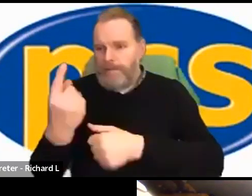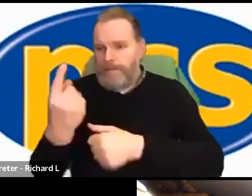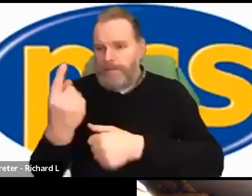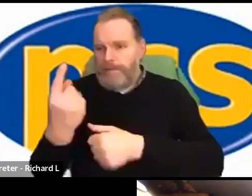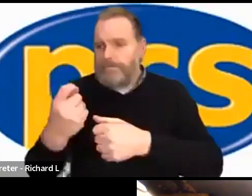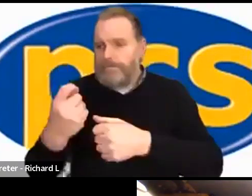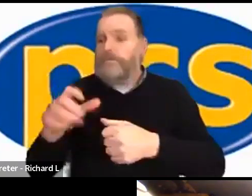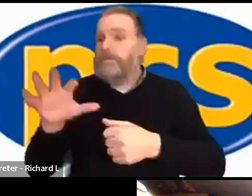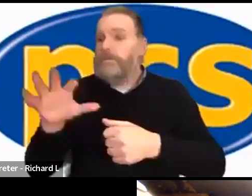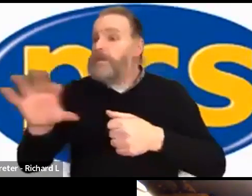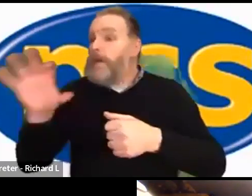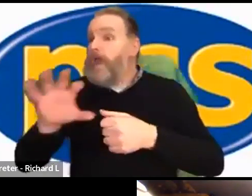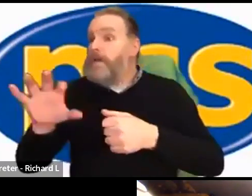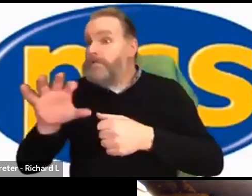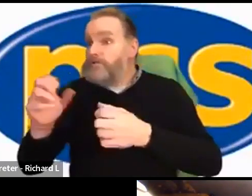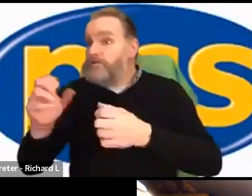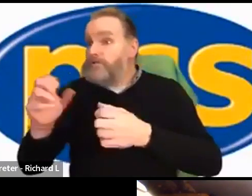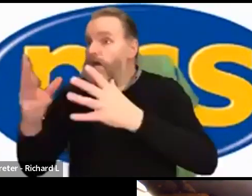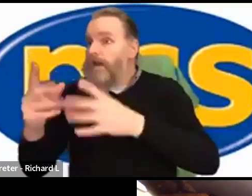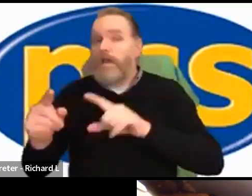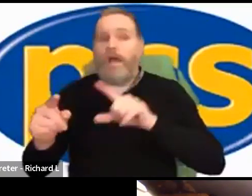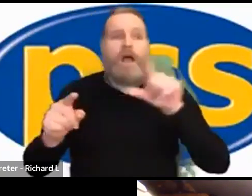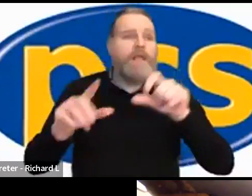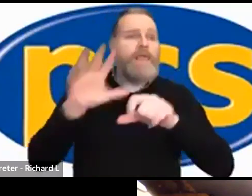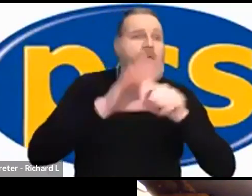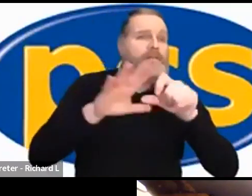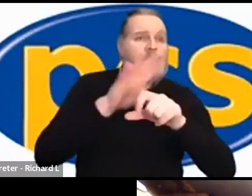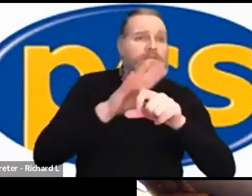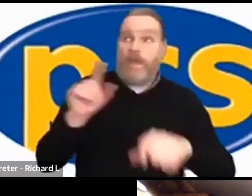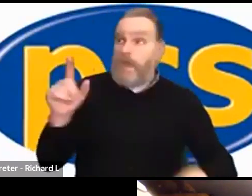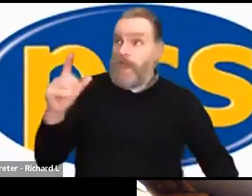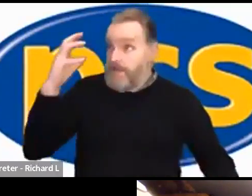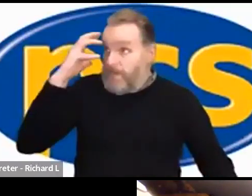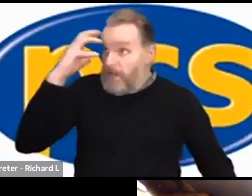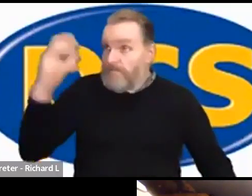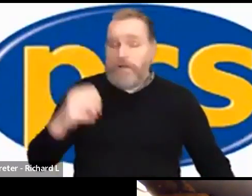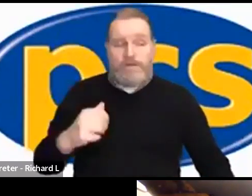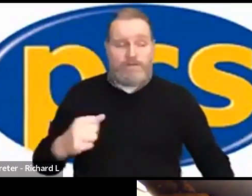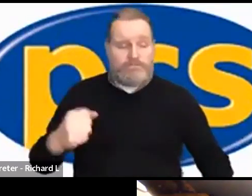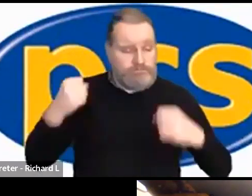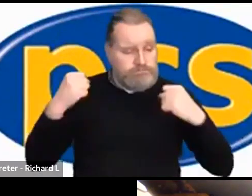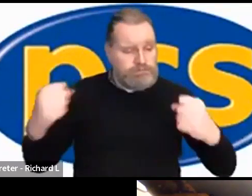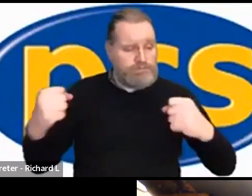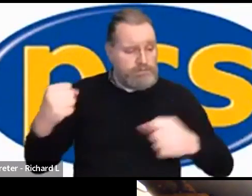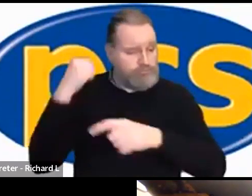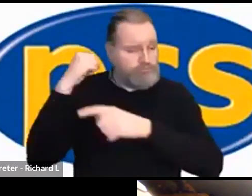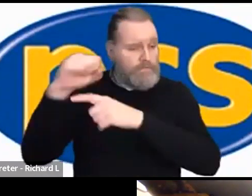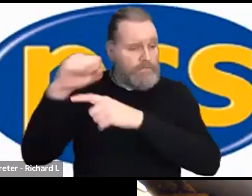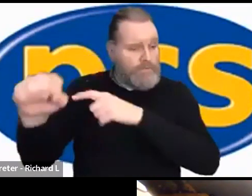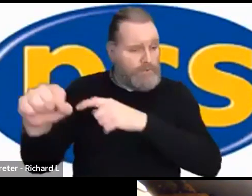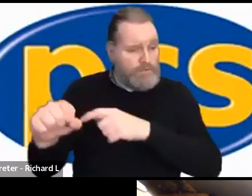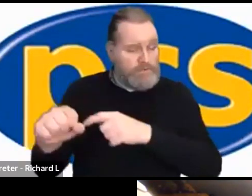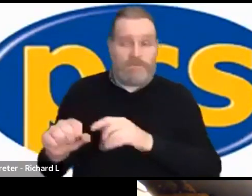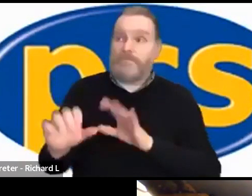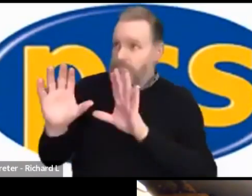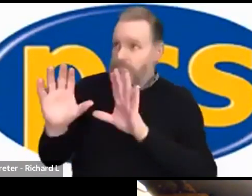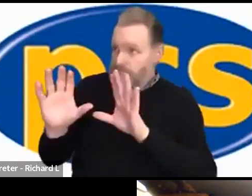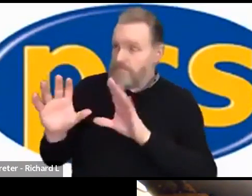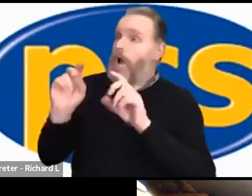of hard-hitting, sustained f hard-hitting, sustained action hard-hitting, sustained action in some parts of the Union But if it doesn't shift the government, we will government, we will have to come back to members and ask ourselves, should we be doing